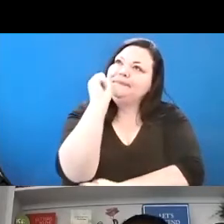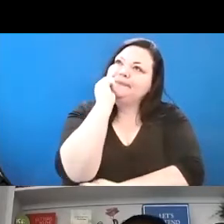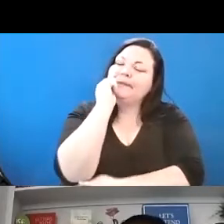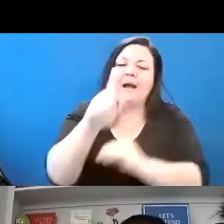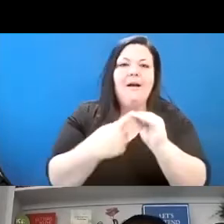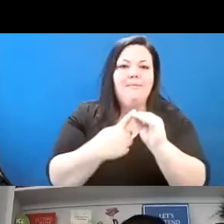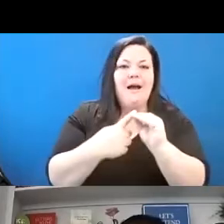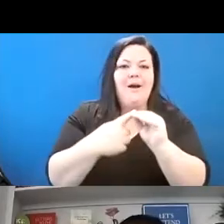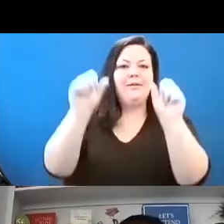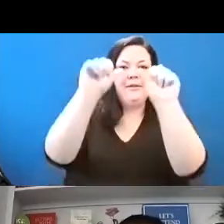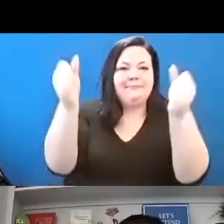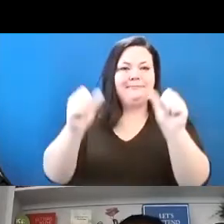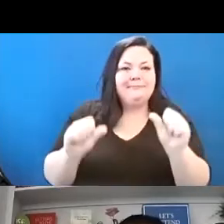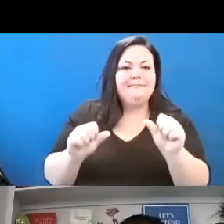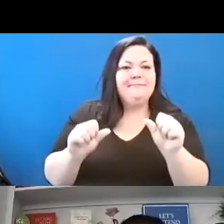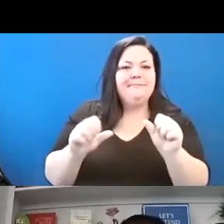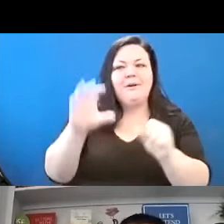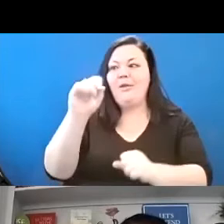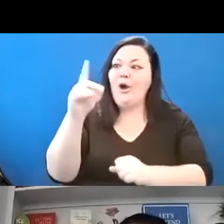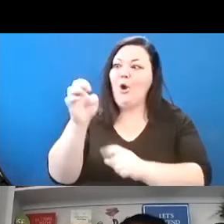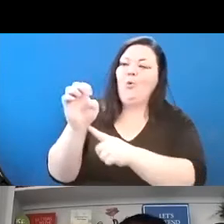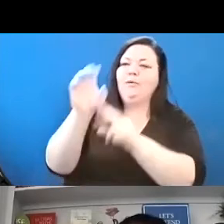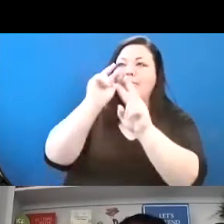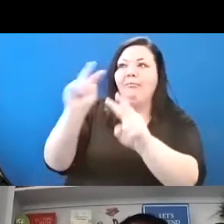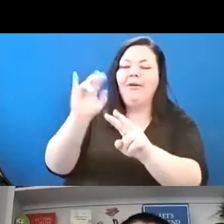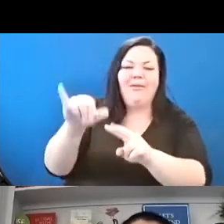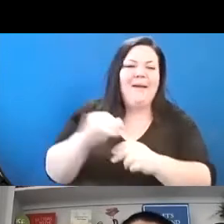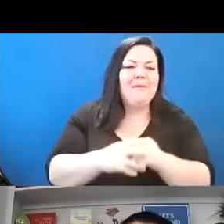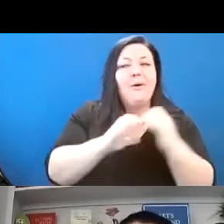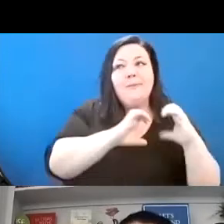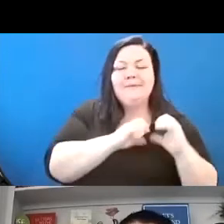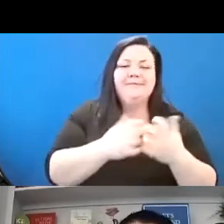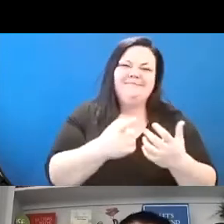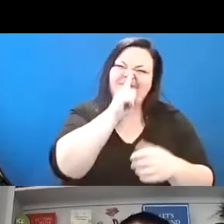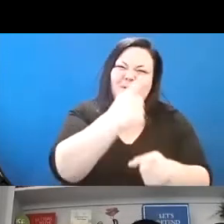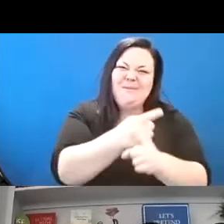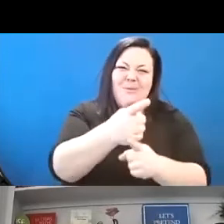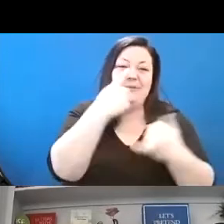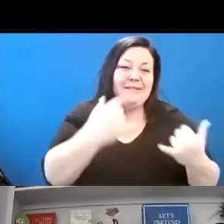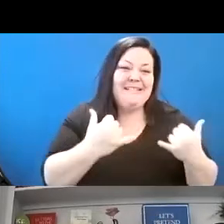the the ode on the grecian urn with his little heart it's very appropriate for today um but